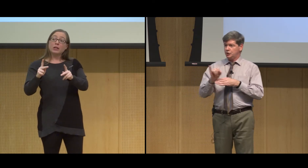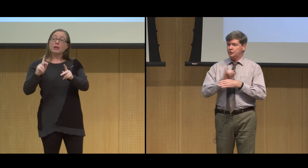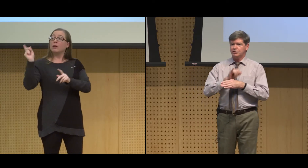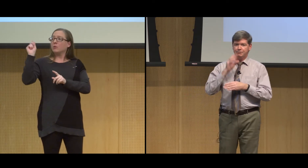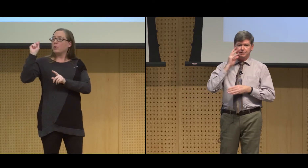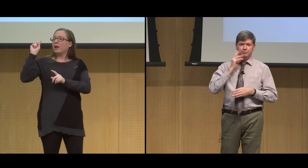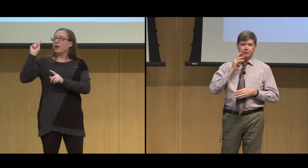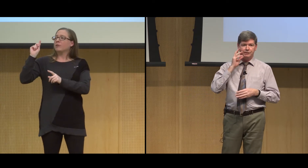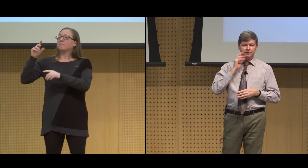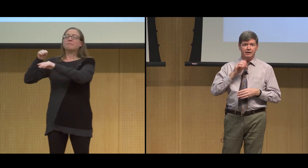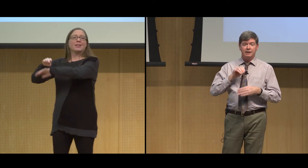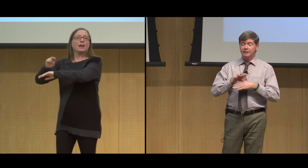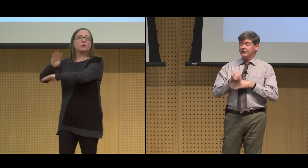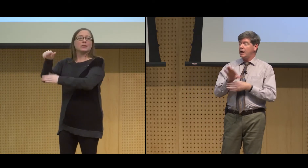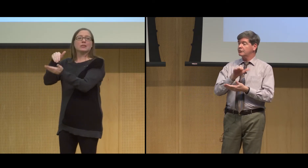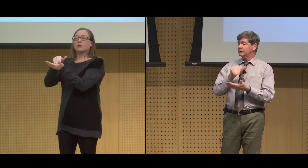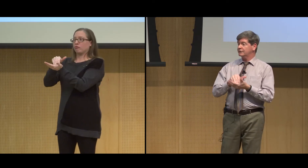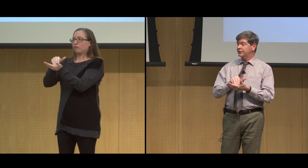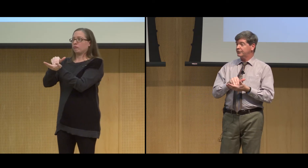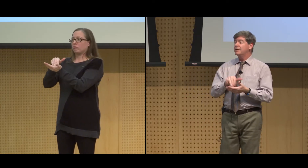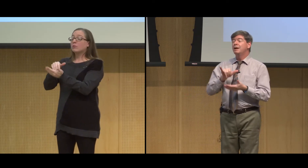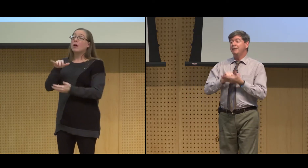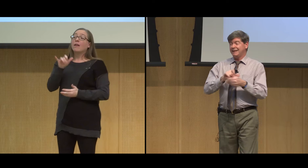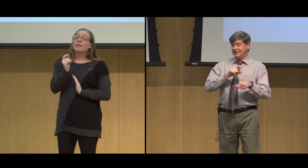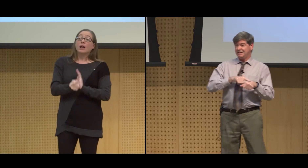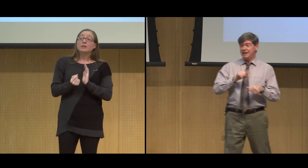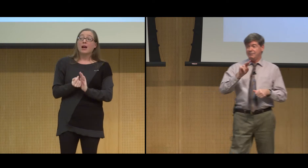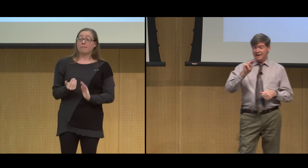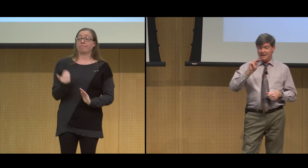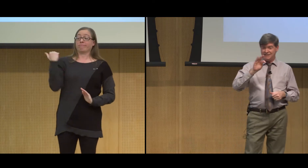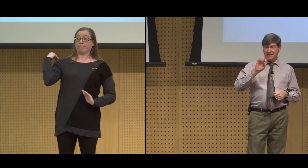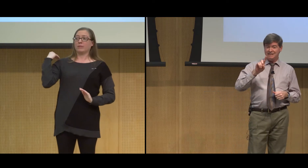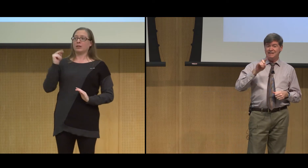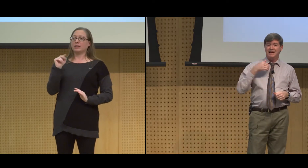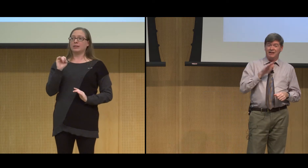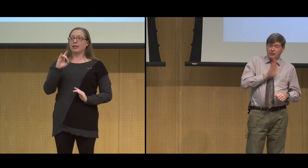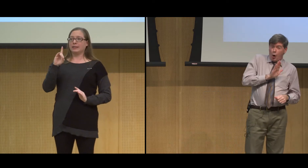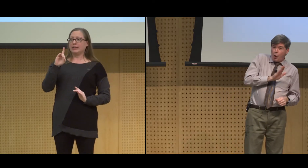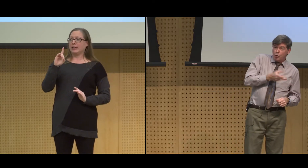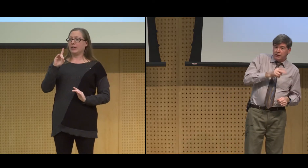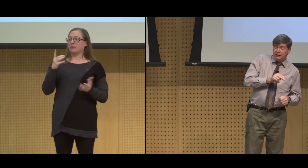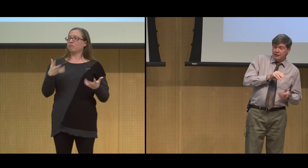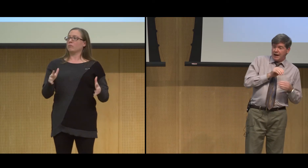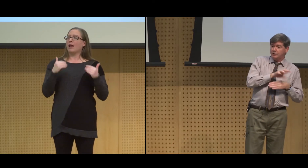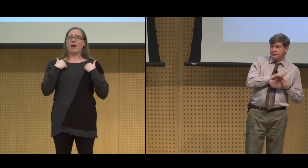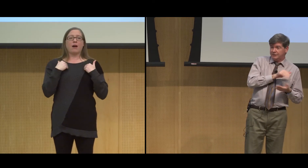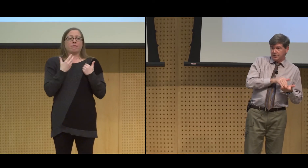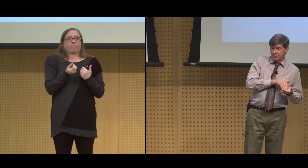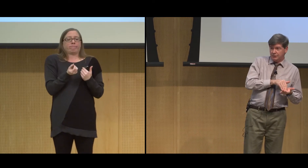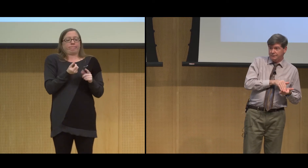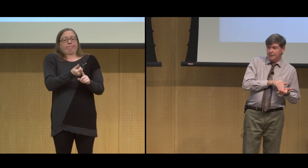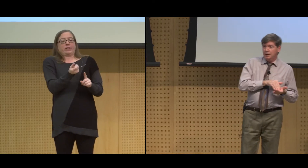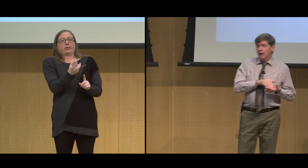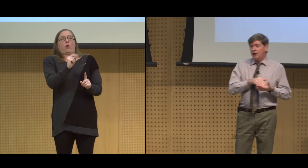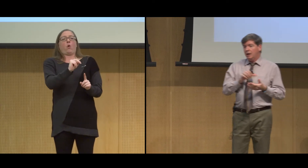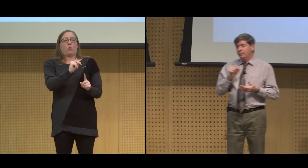to do an internship experience at the Counseling Center. Back at that time, NTID had its own Counseling Center.